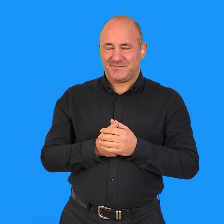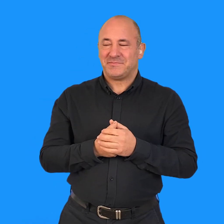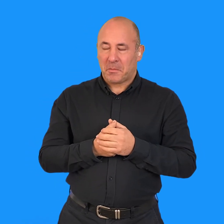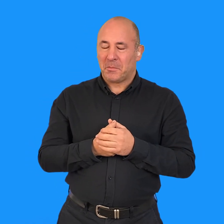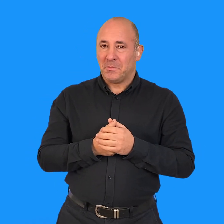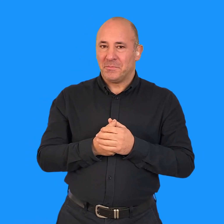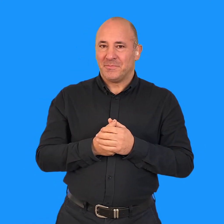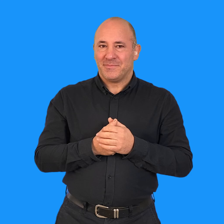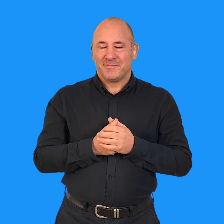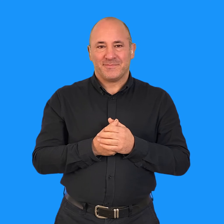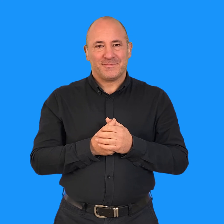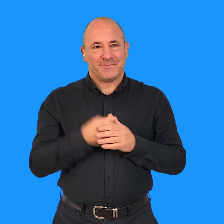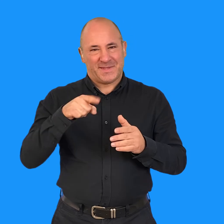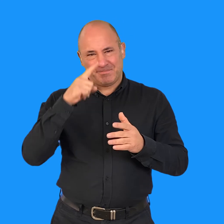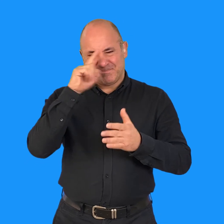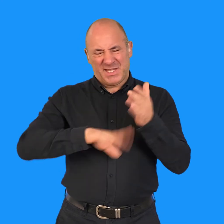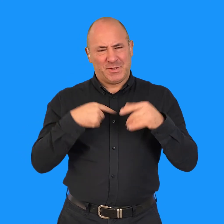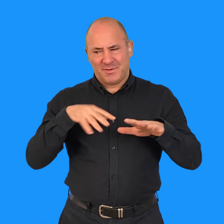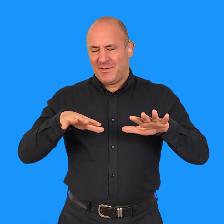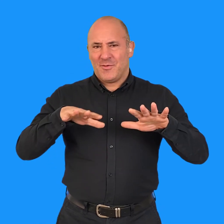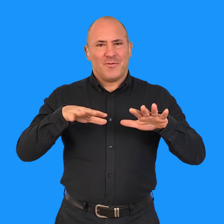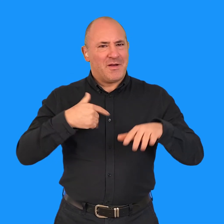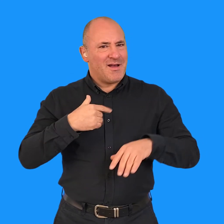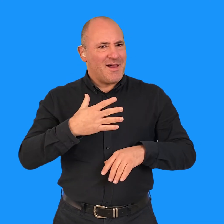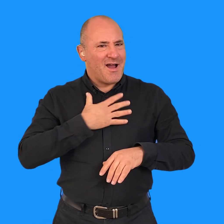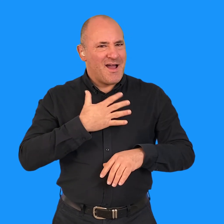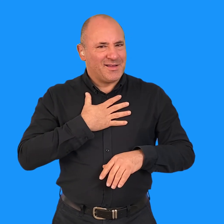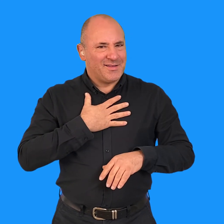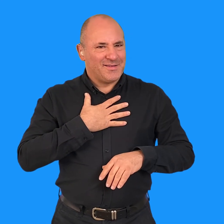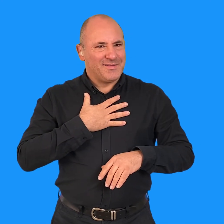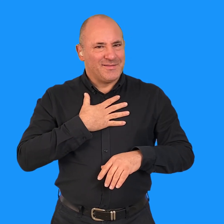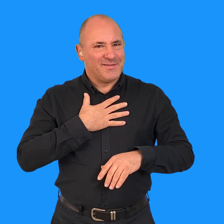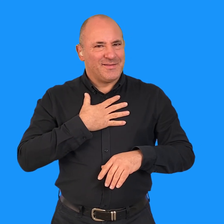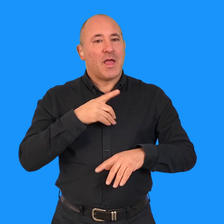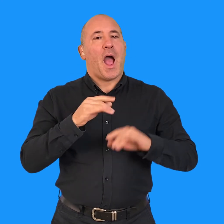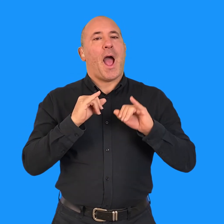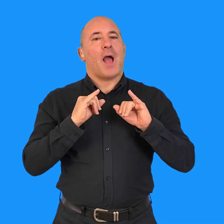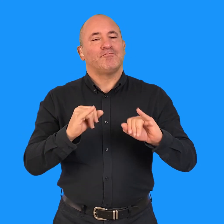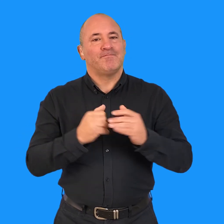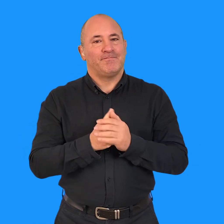and myself whose hearing impaired. I really liked the experience,